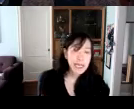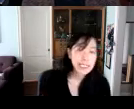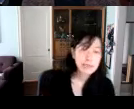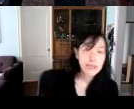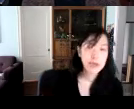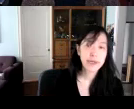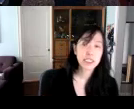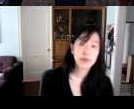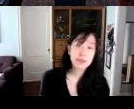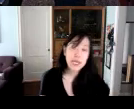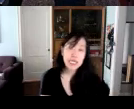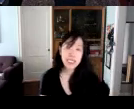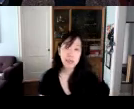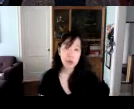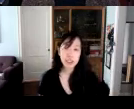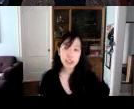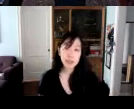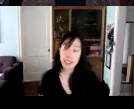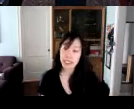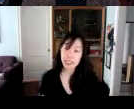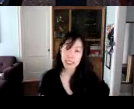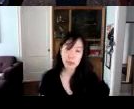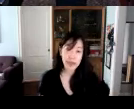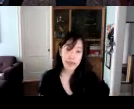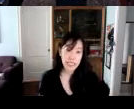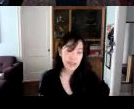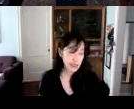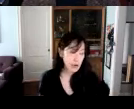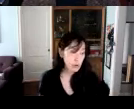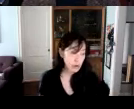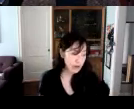and submit the grant agreement is in bold here because this is what this video will cover.